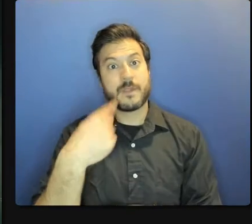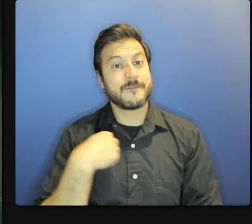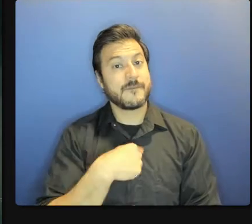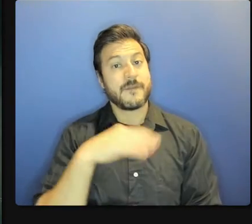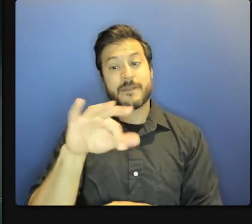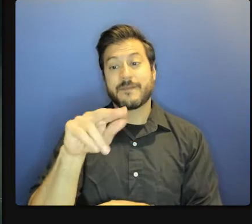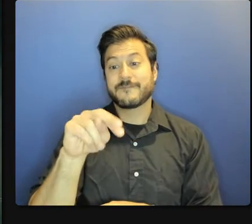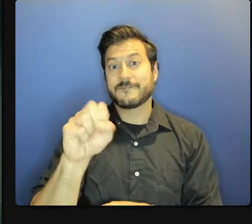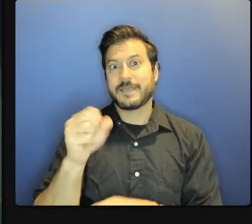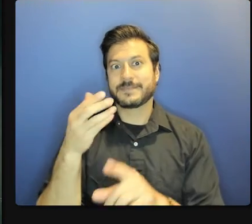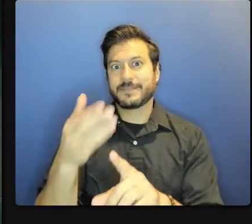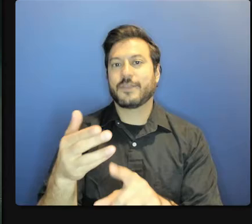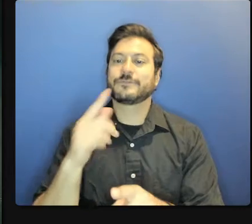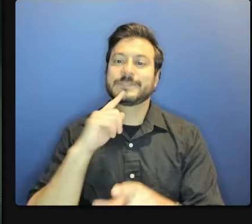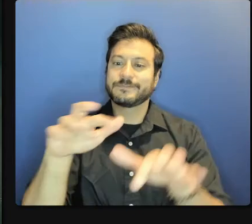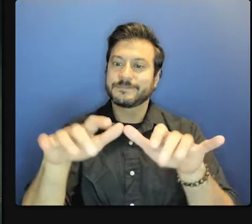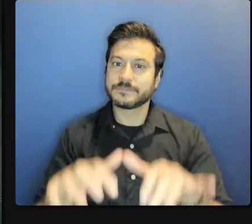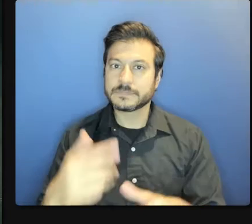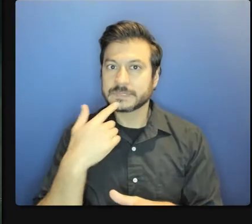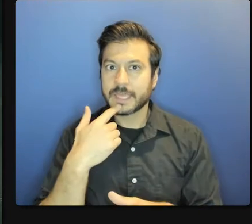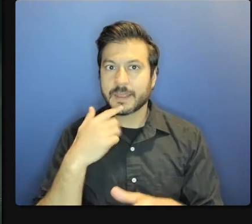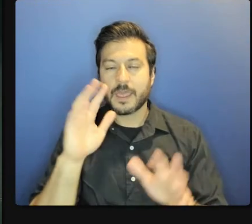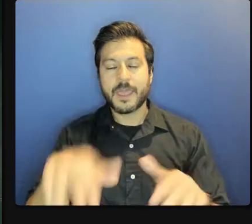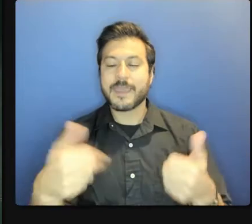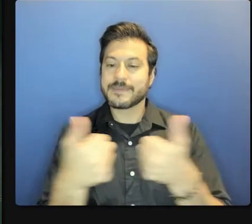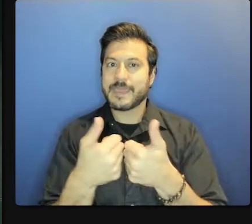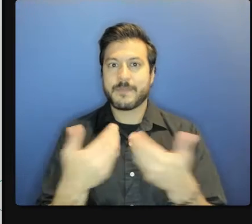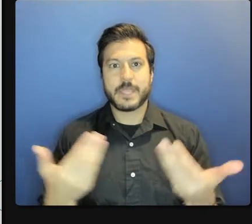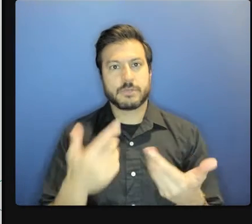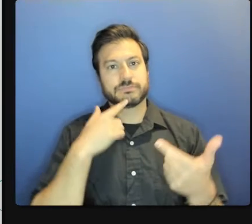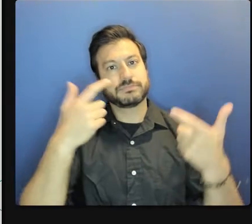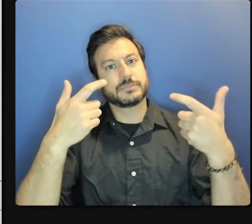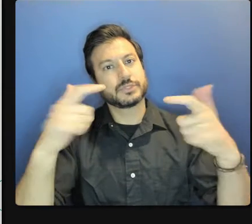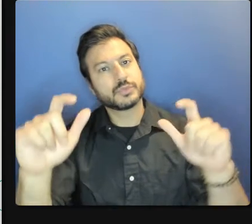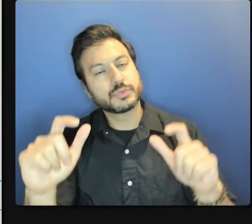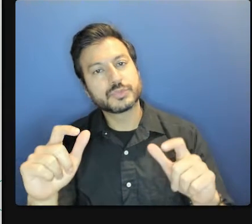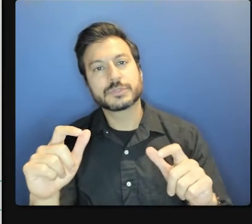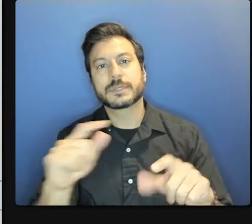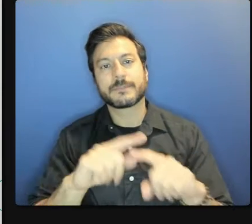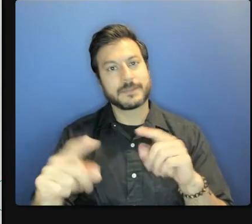where one of our fans there wrote to us and said "Gaming here is huge